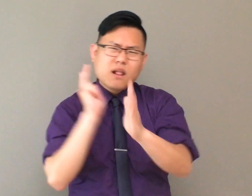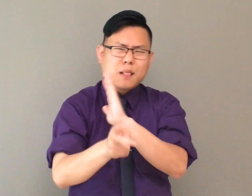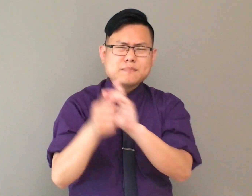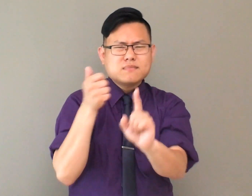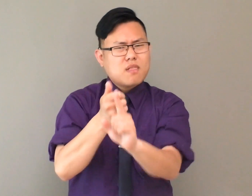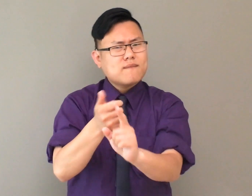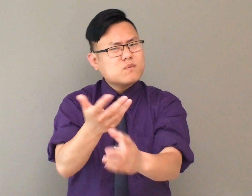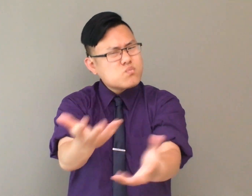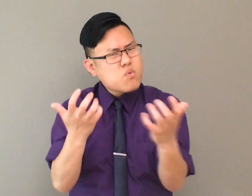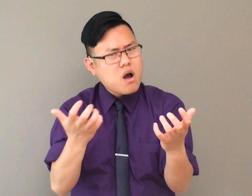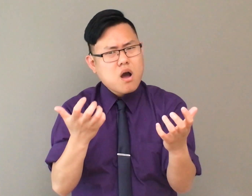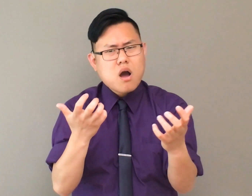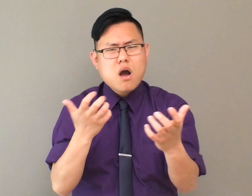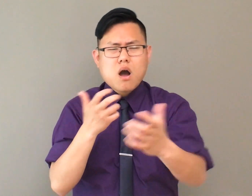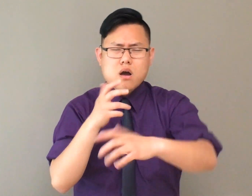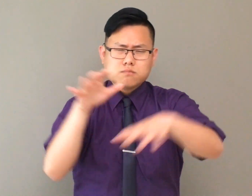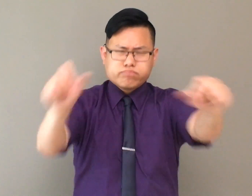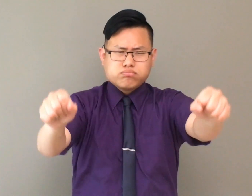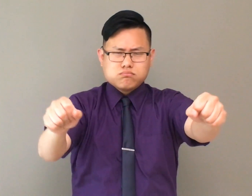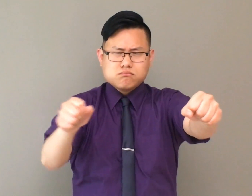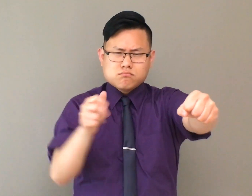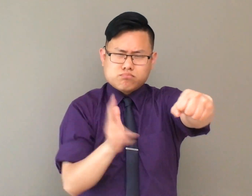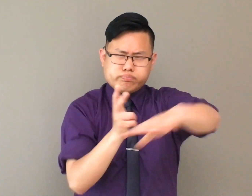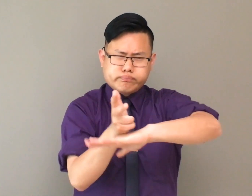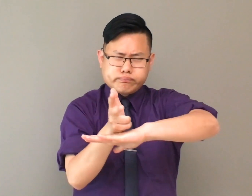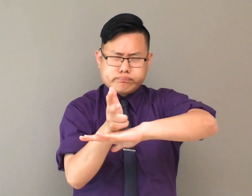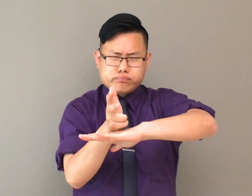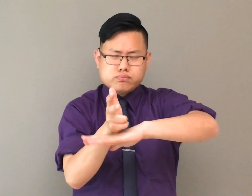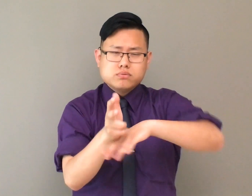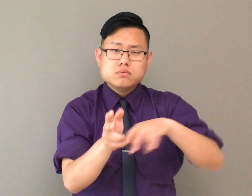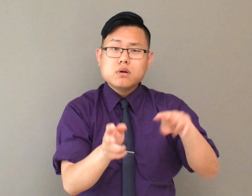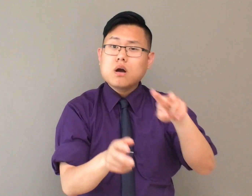Taking flight, and dying.